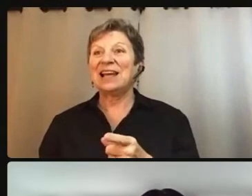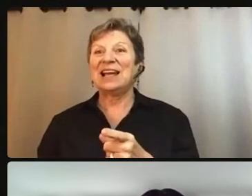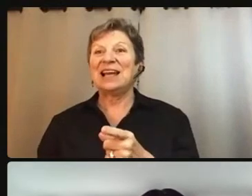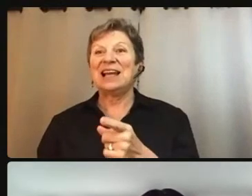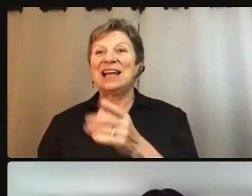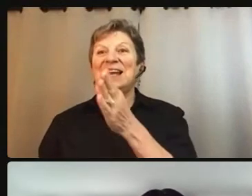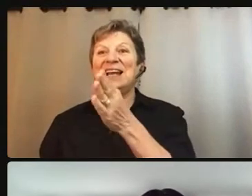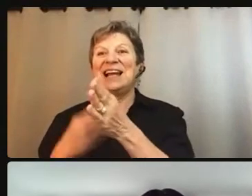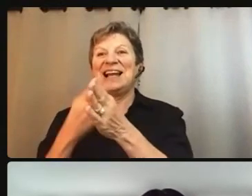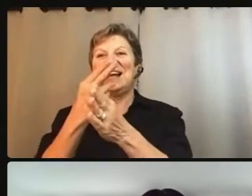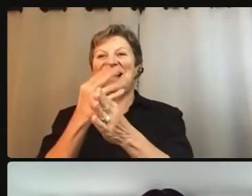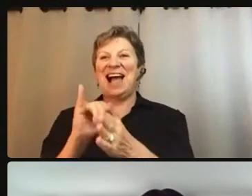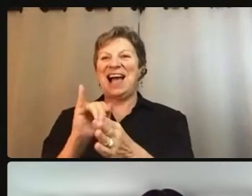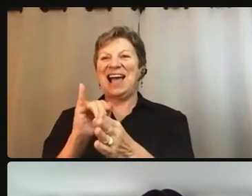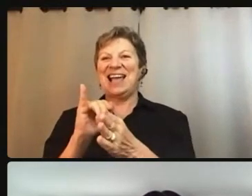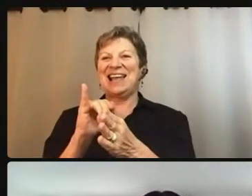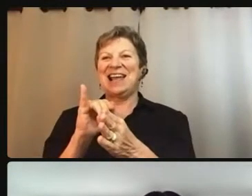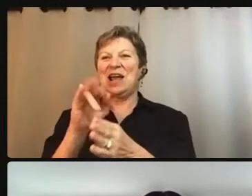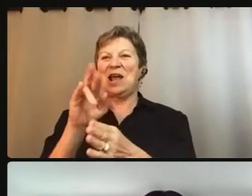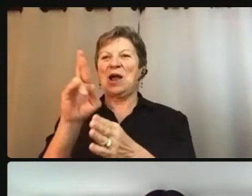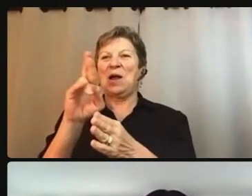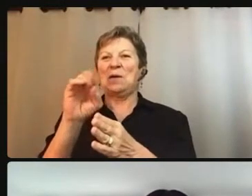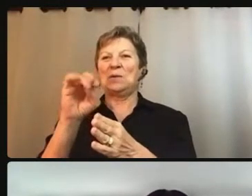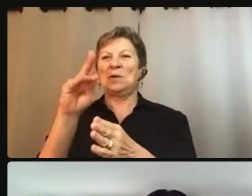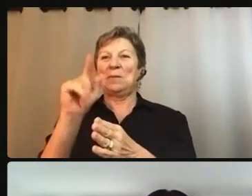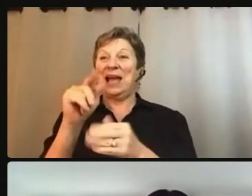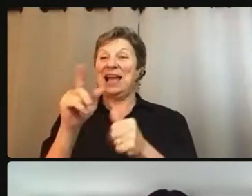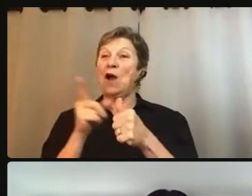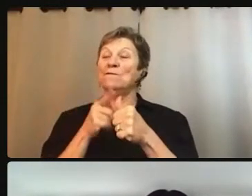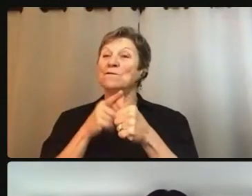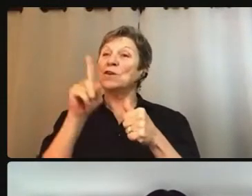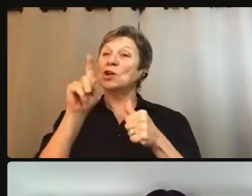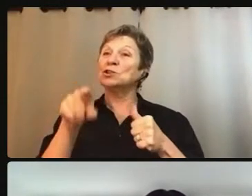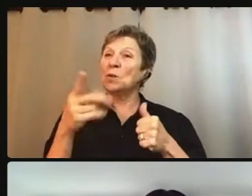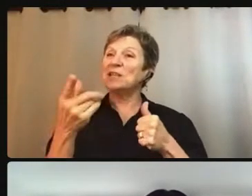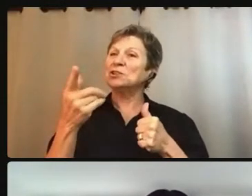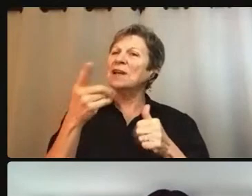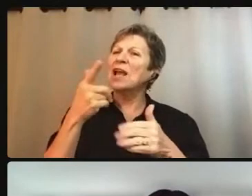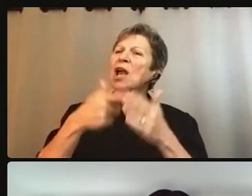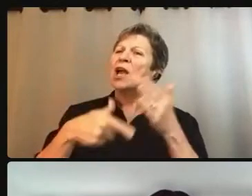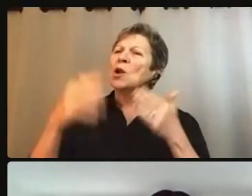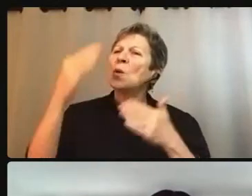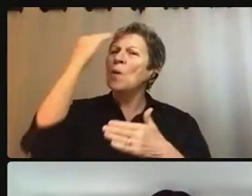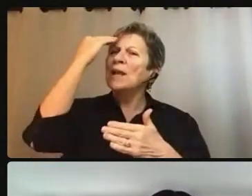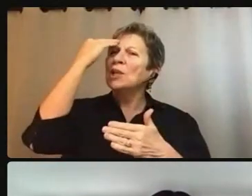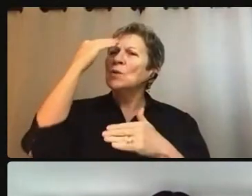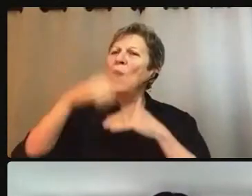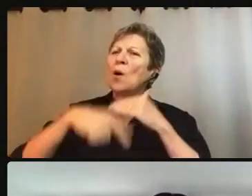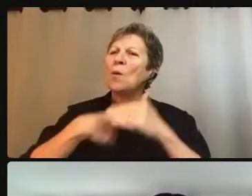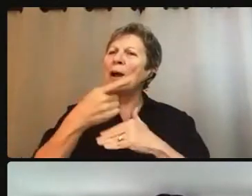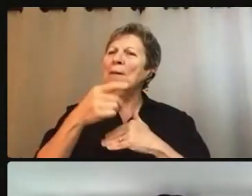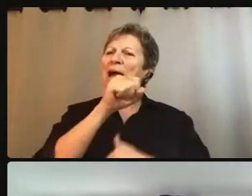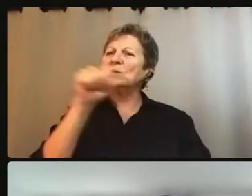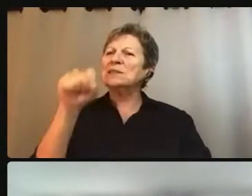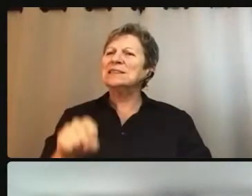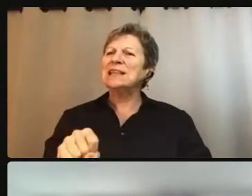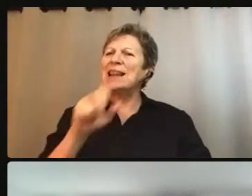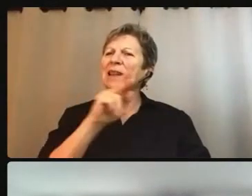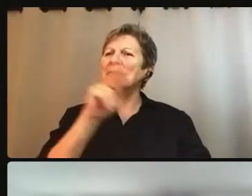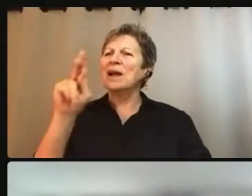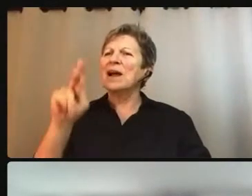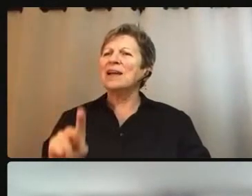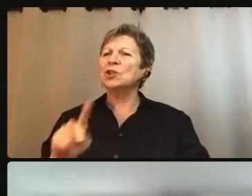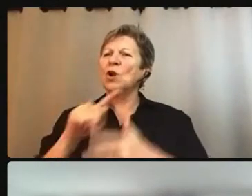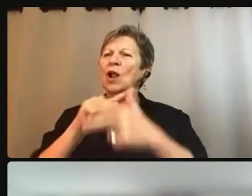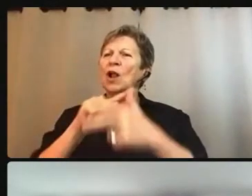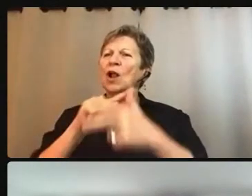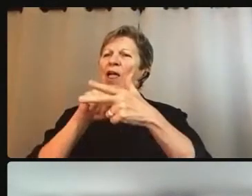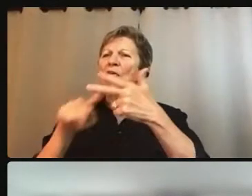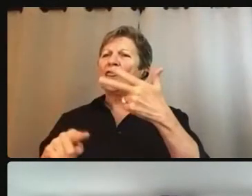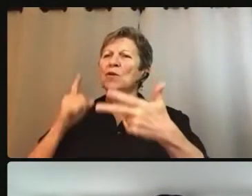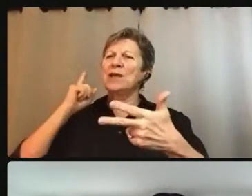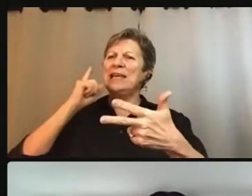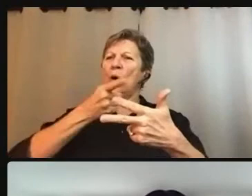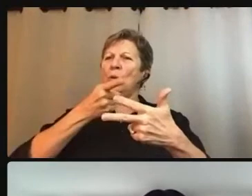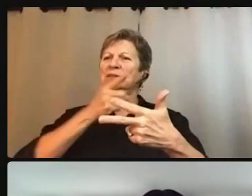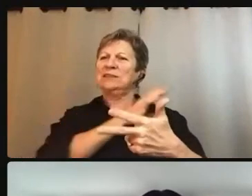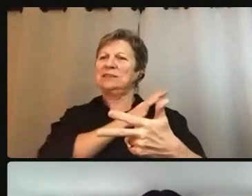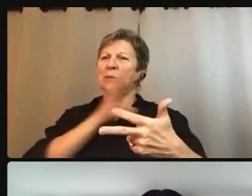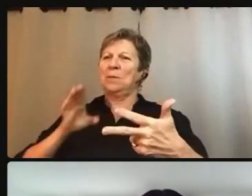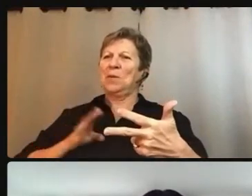THANK YOU REBECCA.